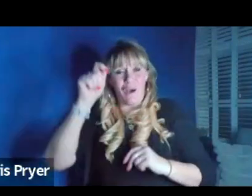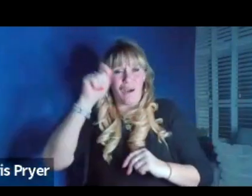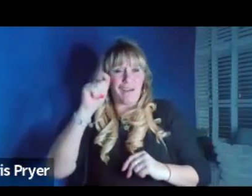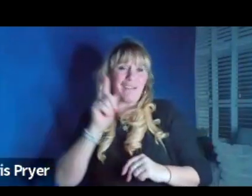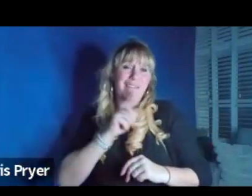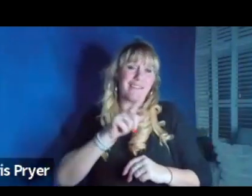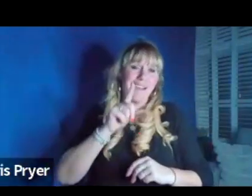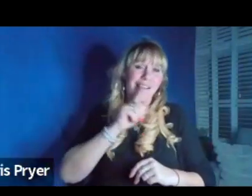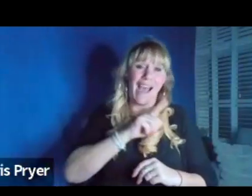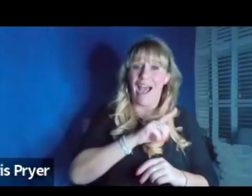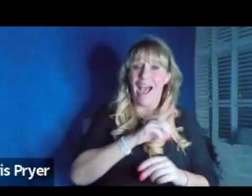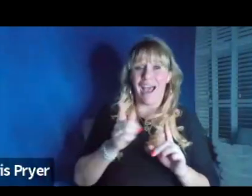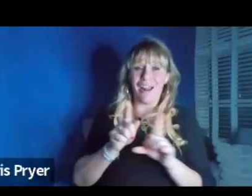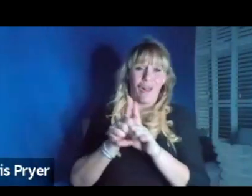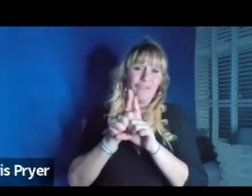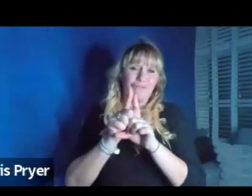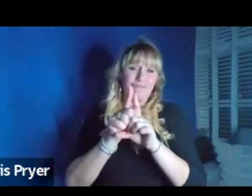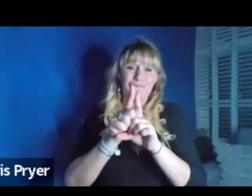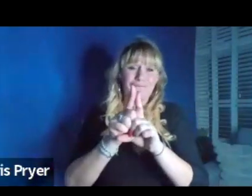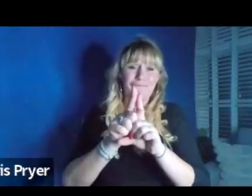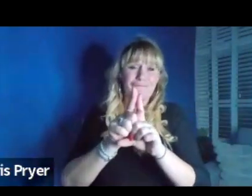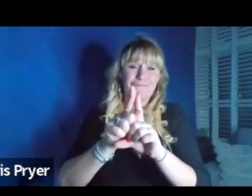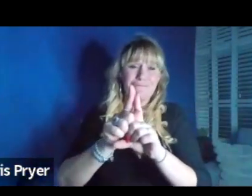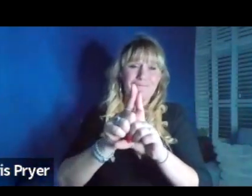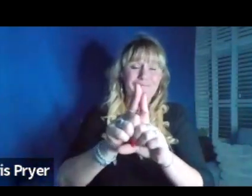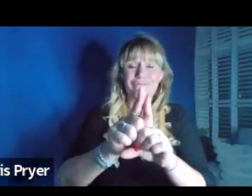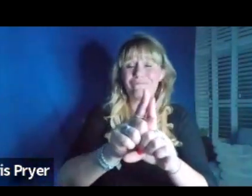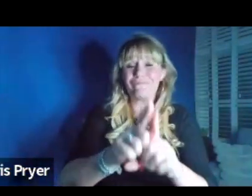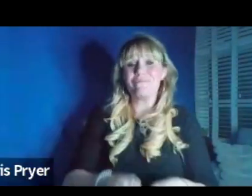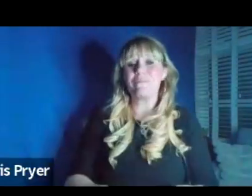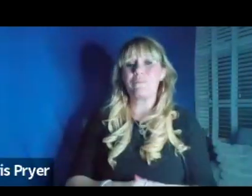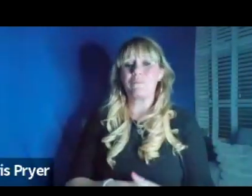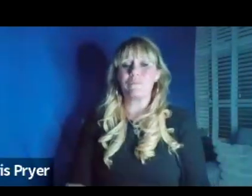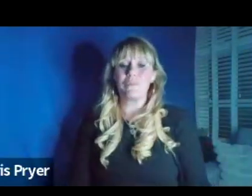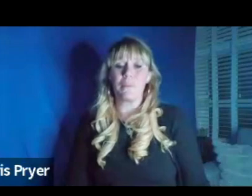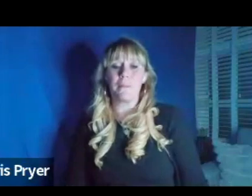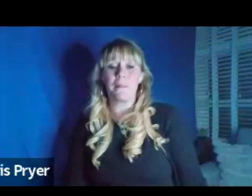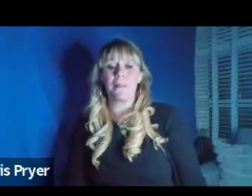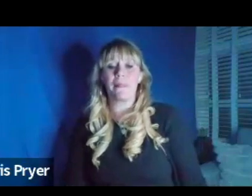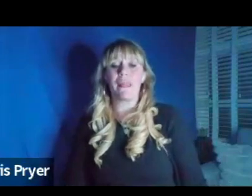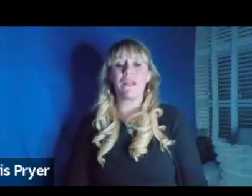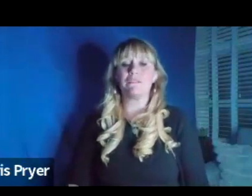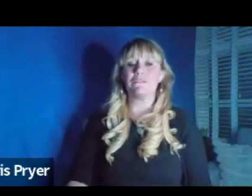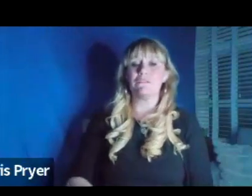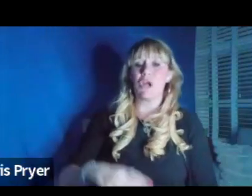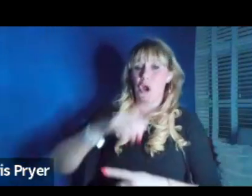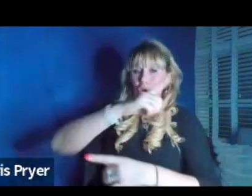We'll round up some steers, have a couple of beers